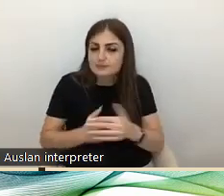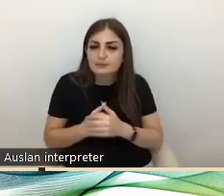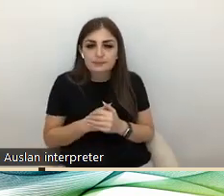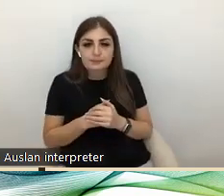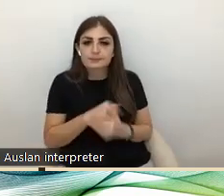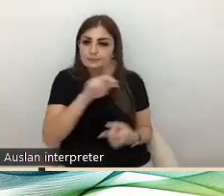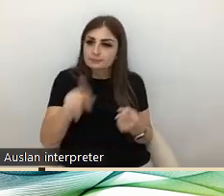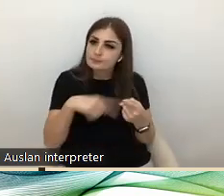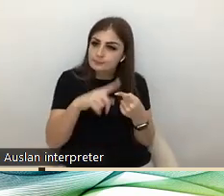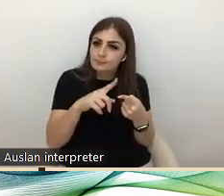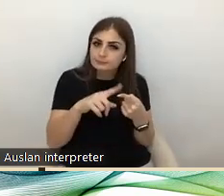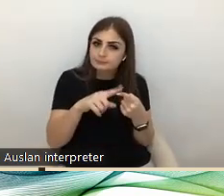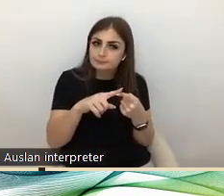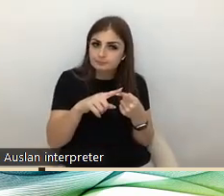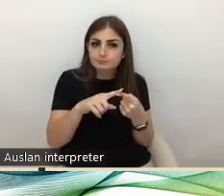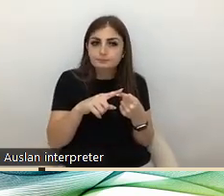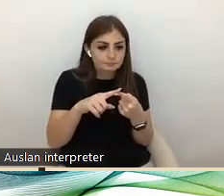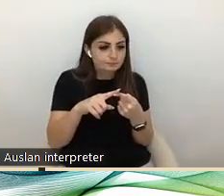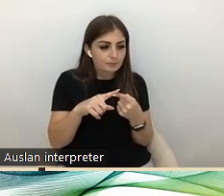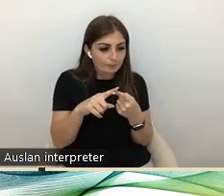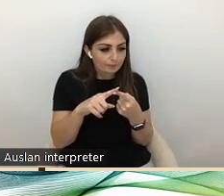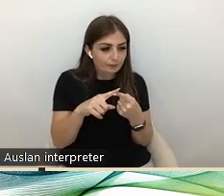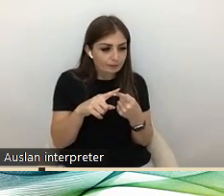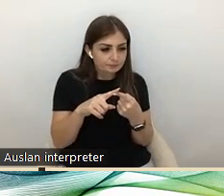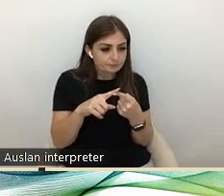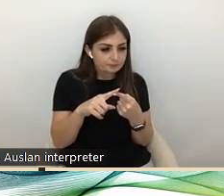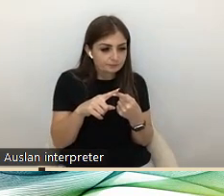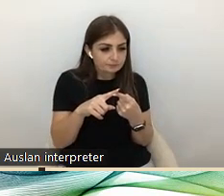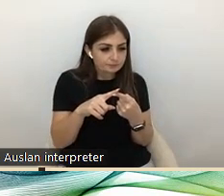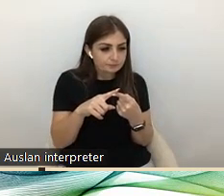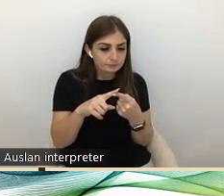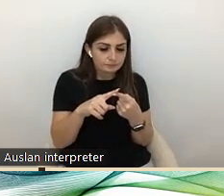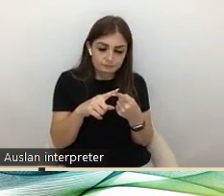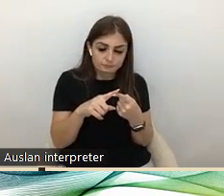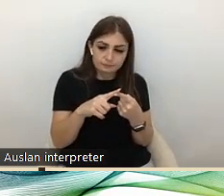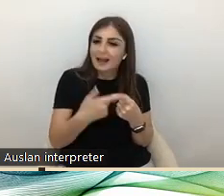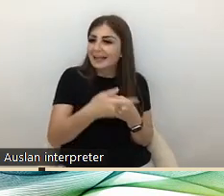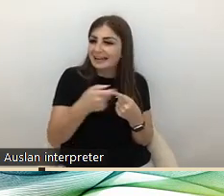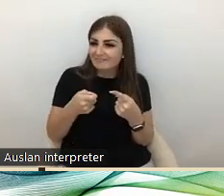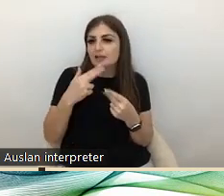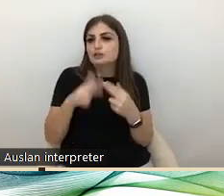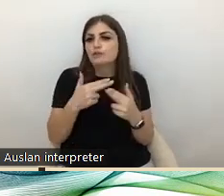The first stage in participating in the process is receiving an invitation from the NDIA to